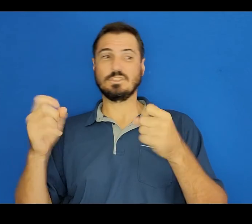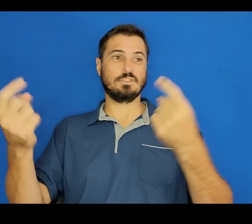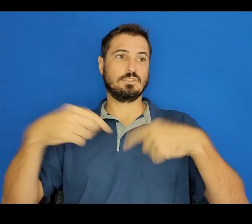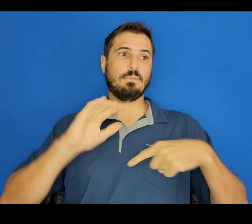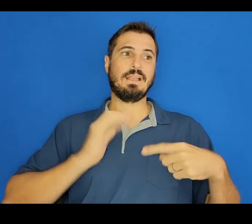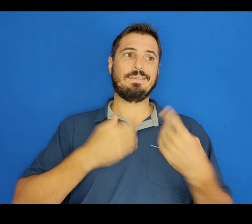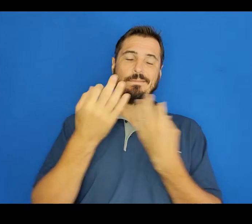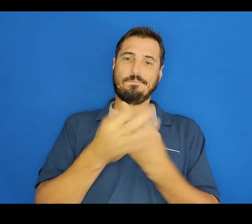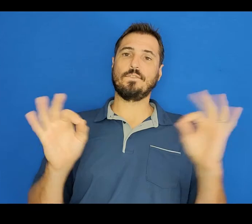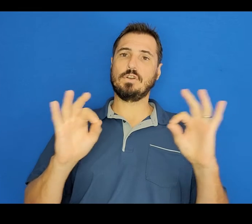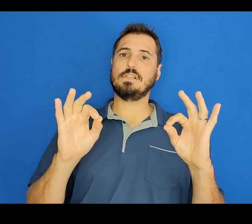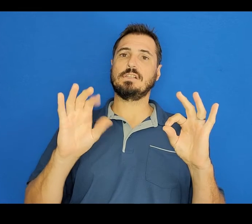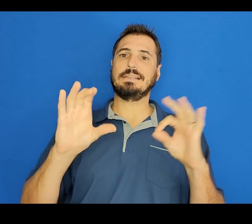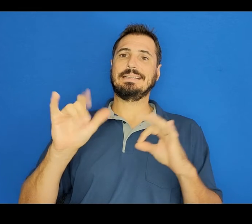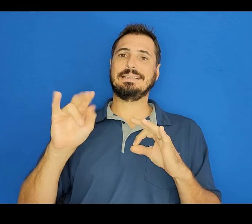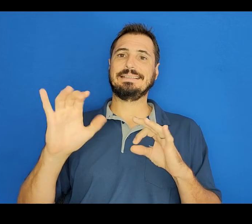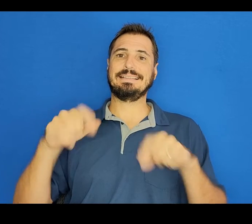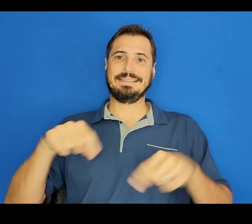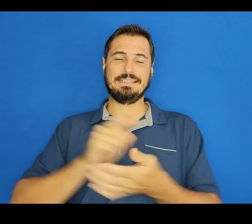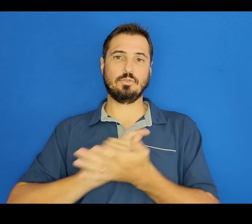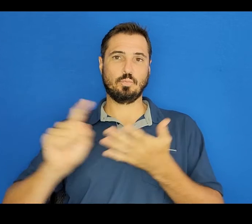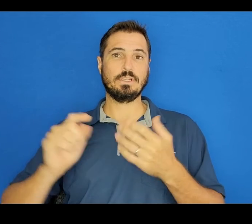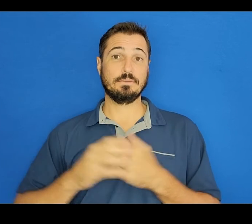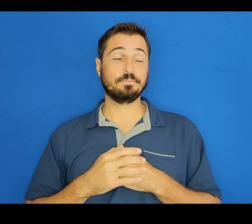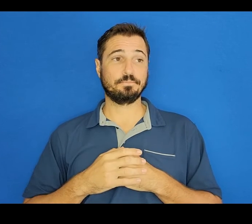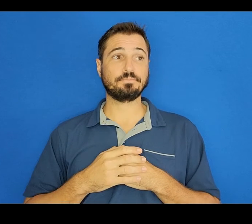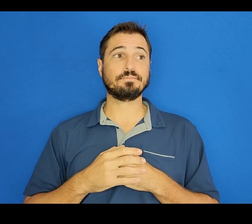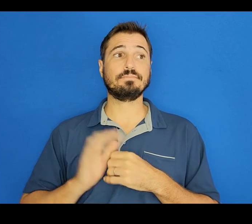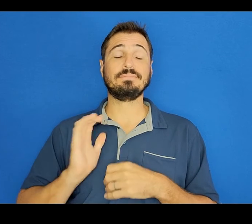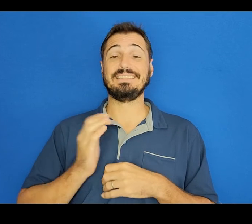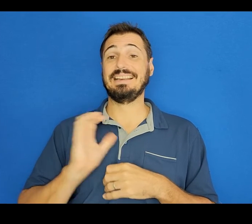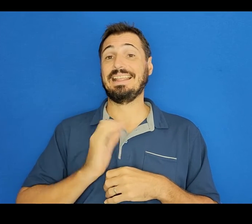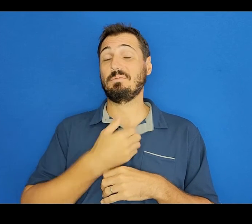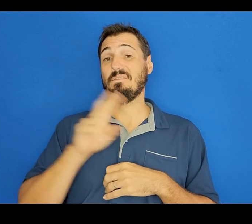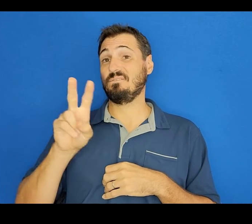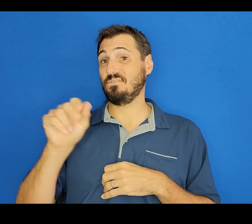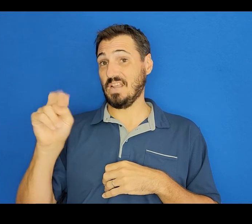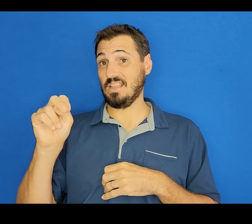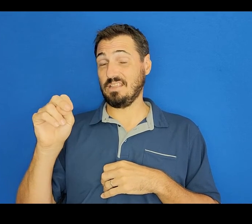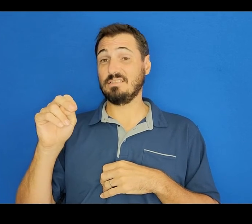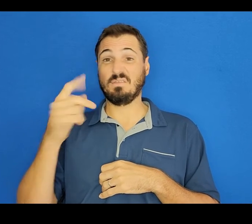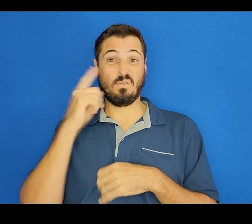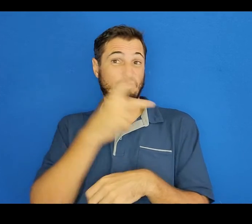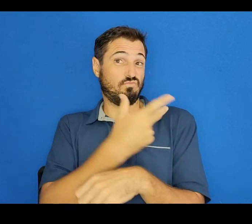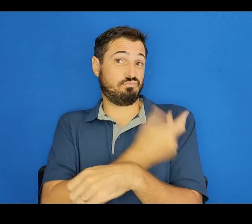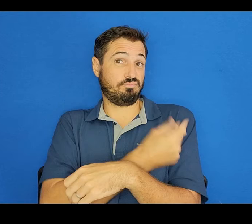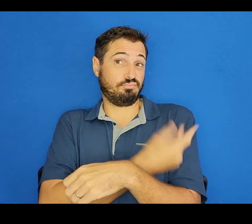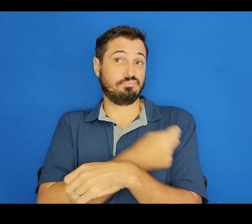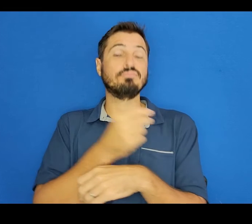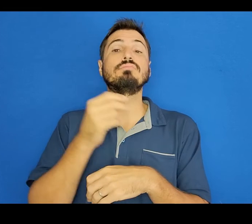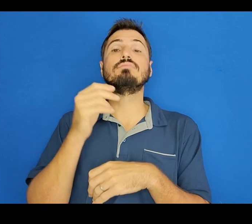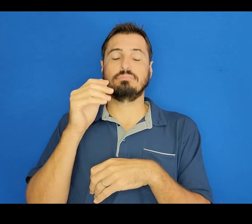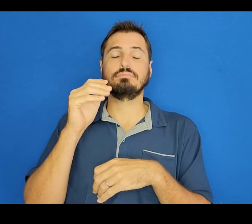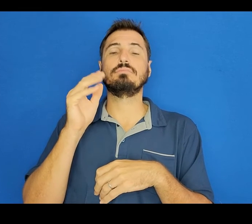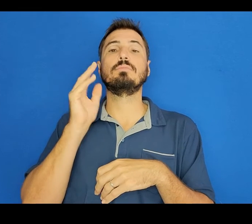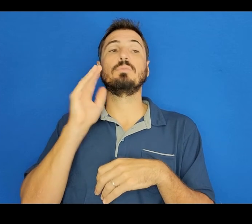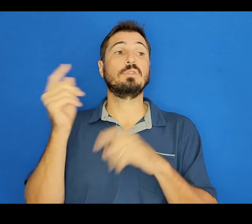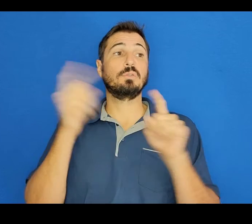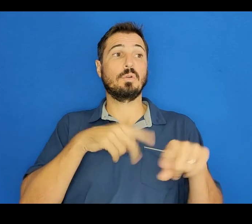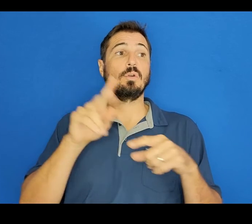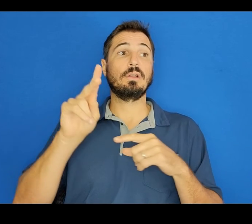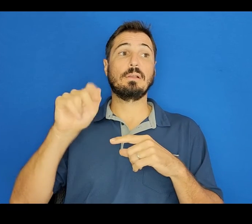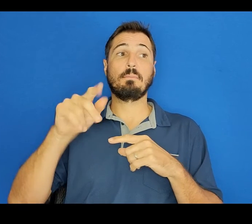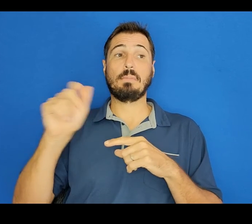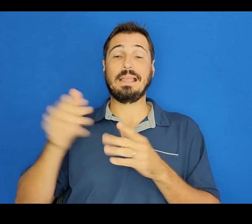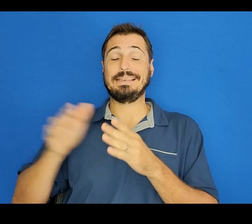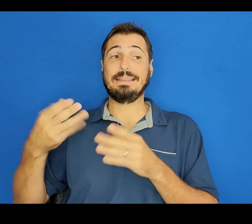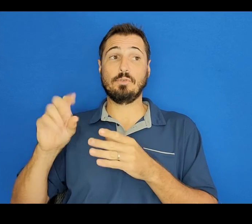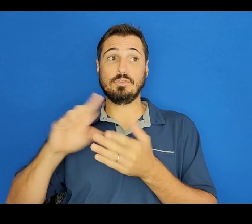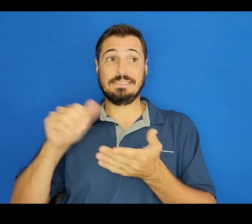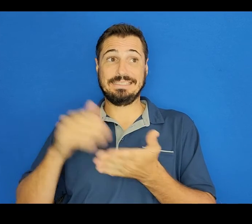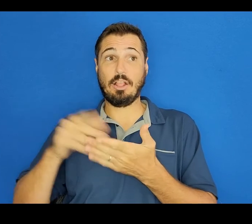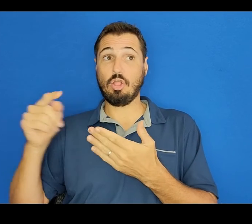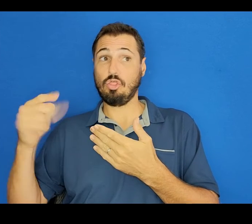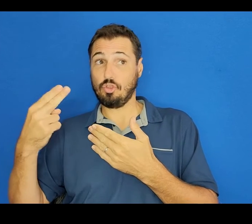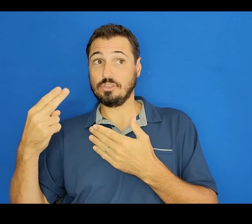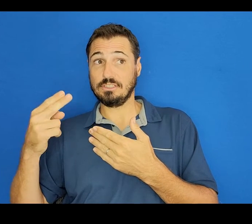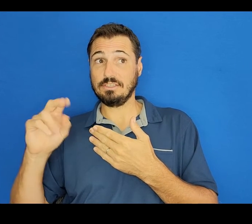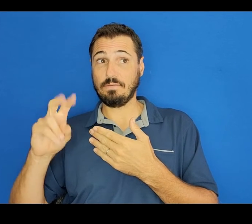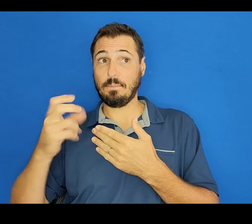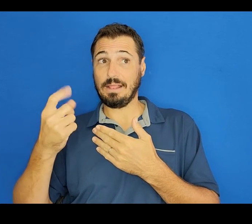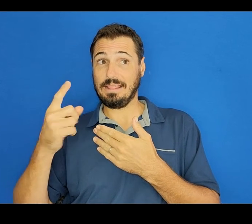The Wilcox/Hawaii Health Systems mobile van will be at the Kapa‘a Neighborhood Center this Thursday, November 11; Kalaheo Neighborhood Center on Friday November 12, and the